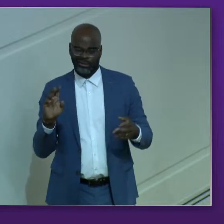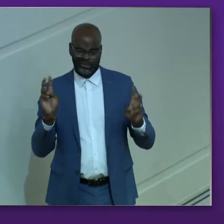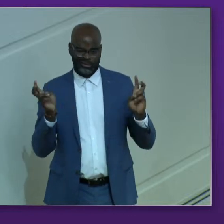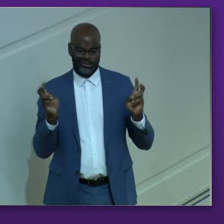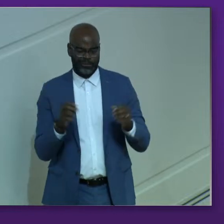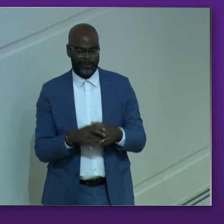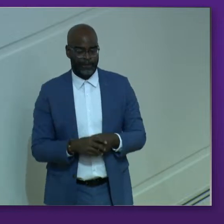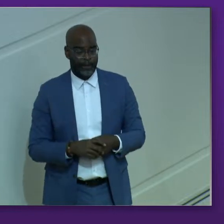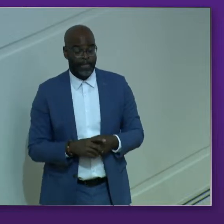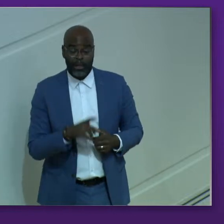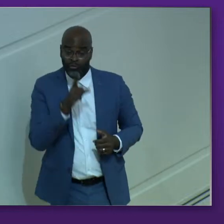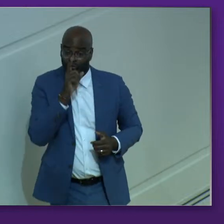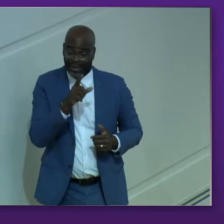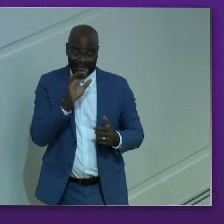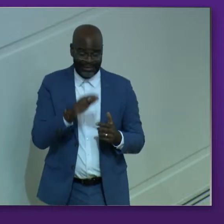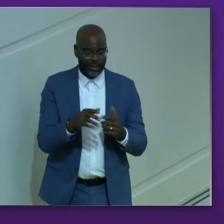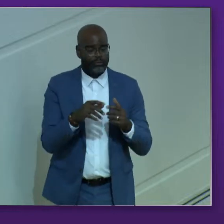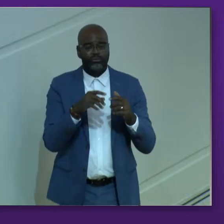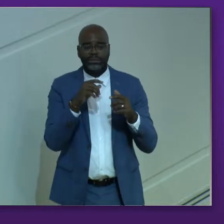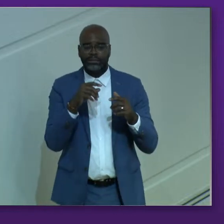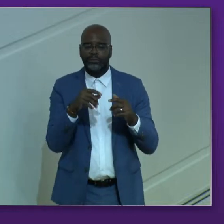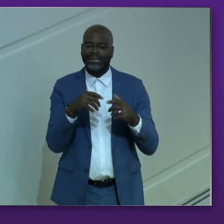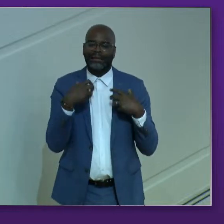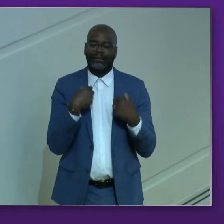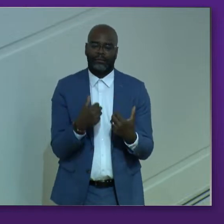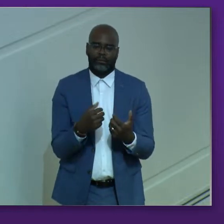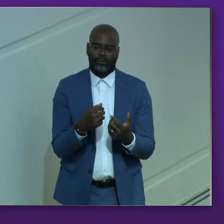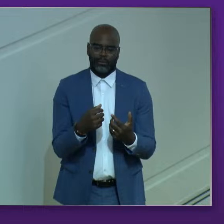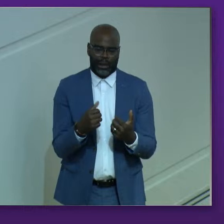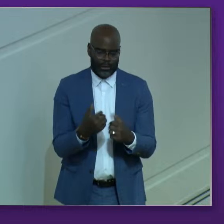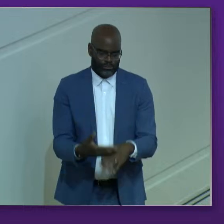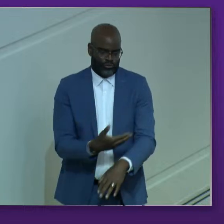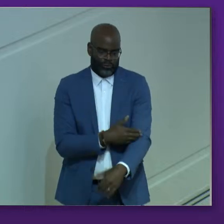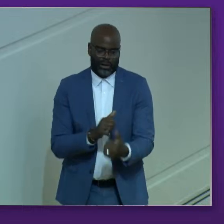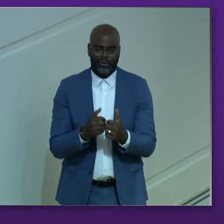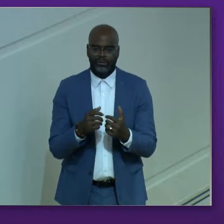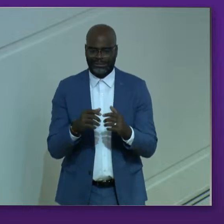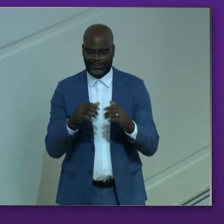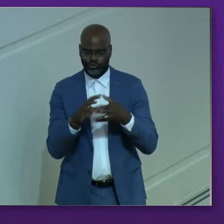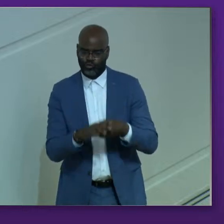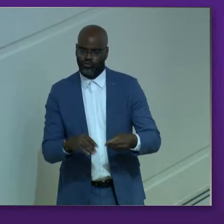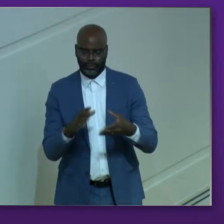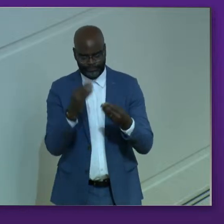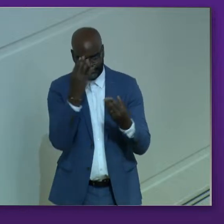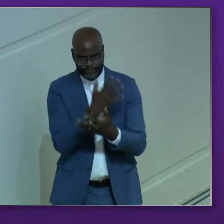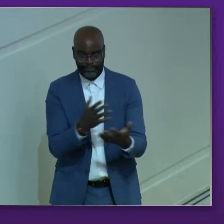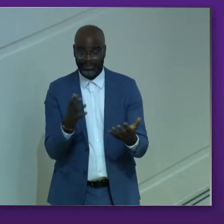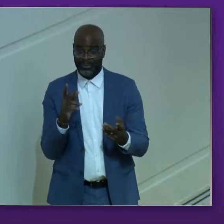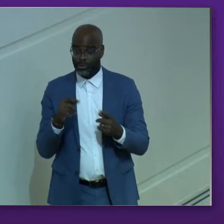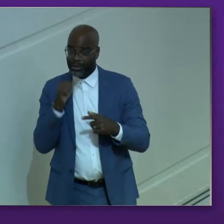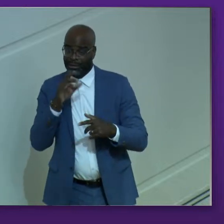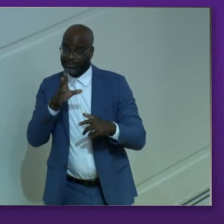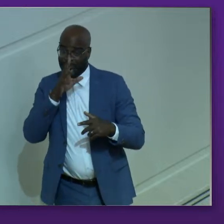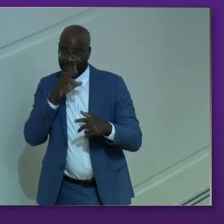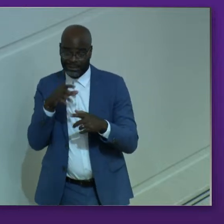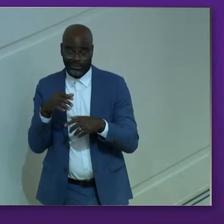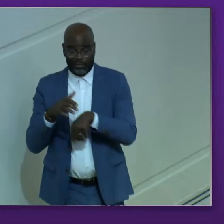AN ORAL HISTORY OPEN THE DOOR TO DEEPER UNDERSTANDING AND BELONGING FOR IMMIGRANT AND